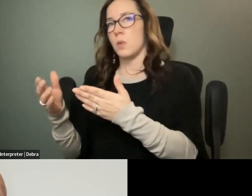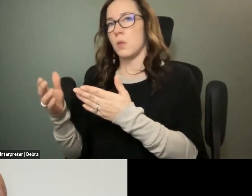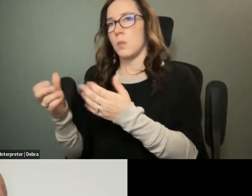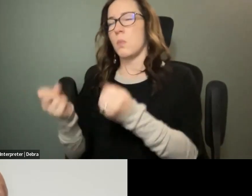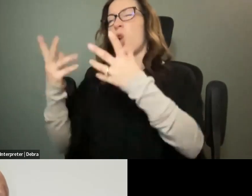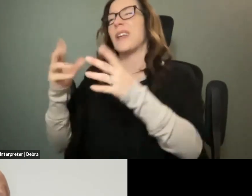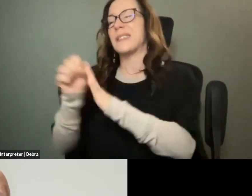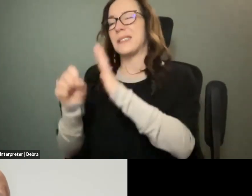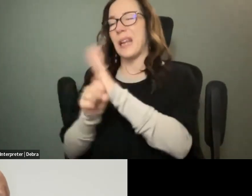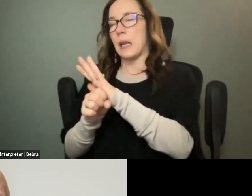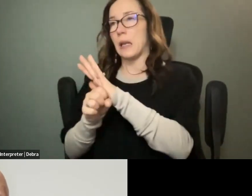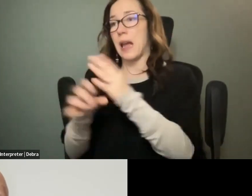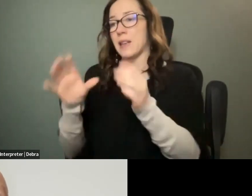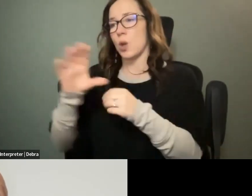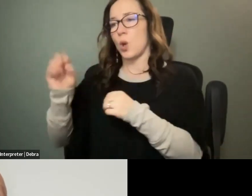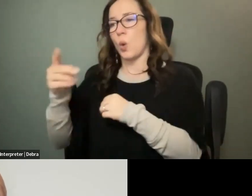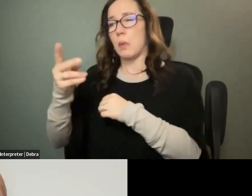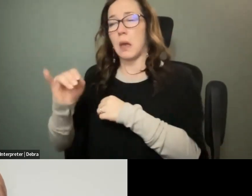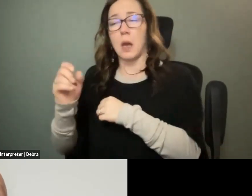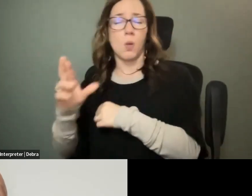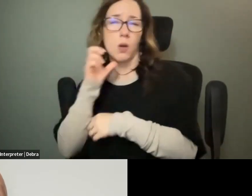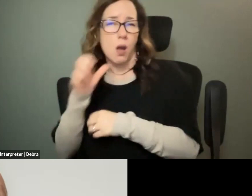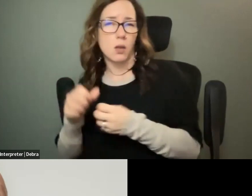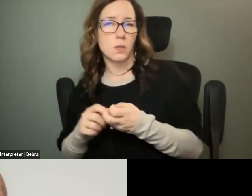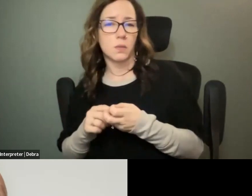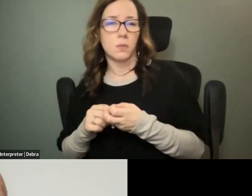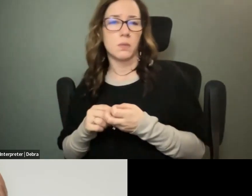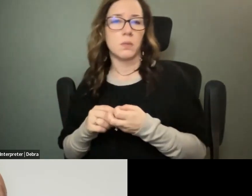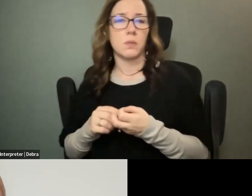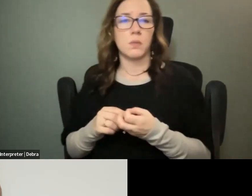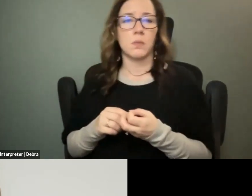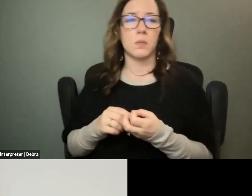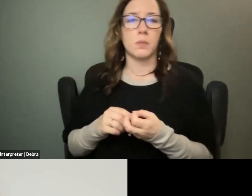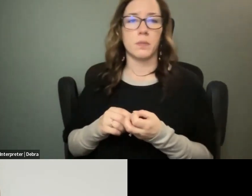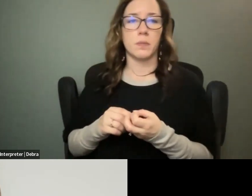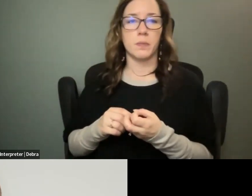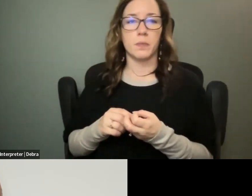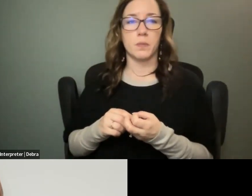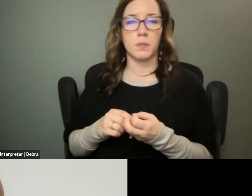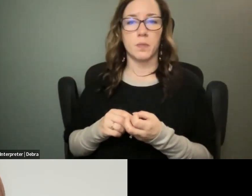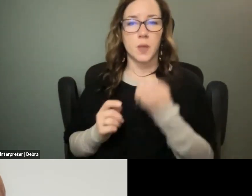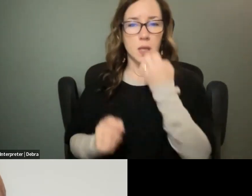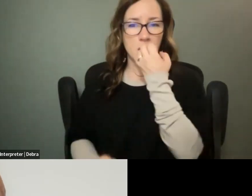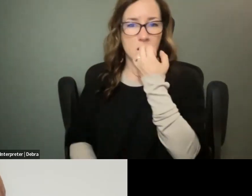a copy eye or not okay um